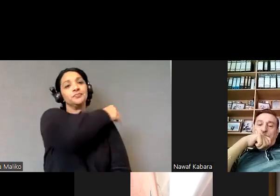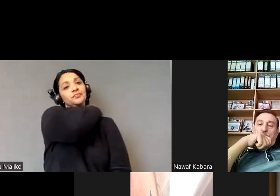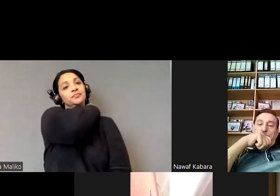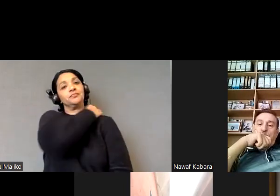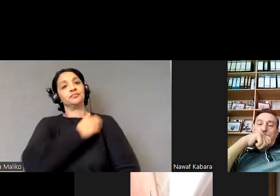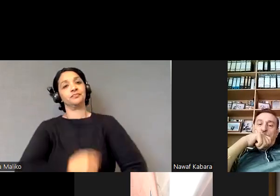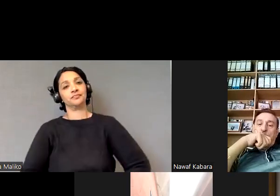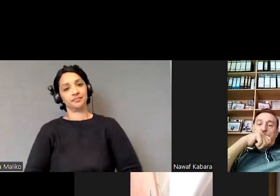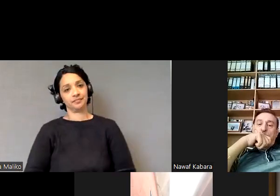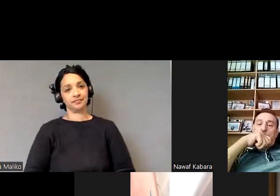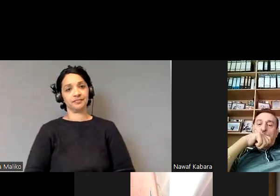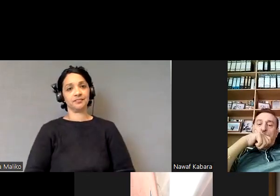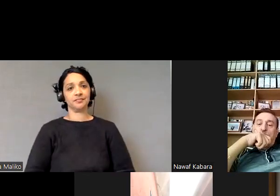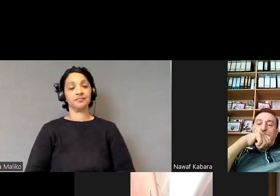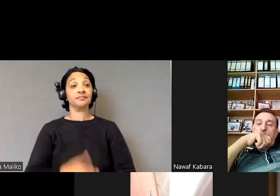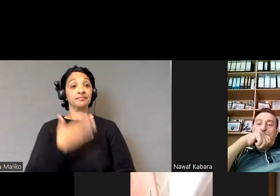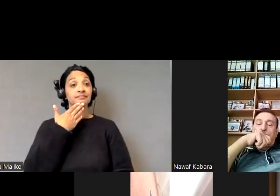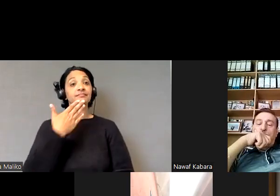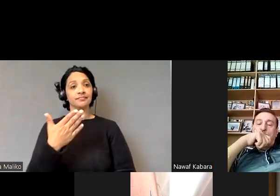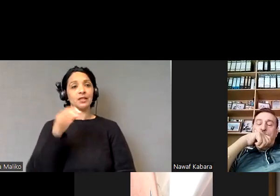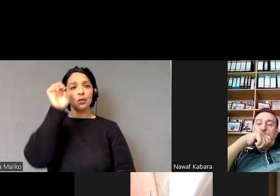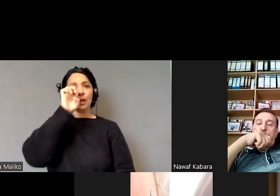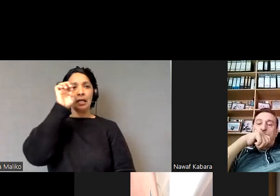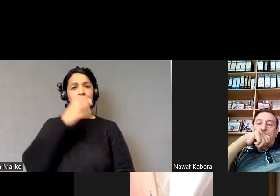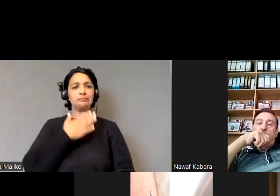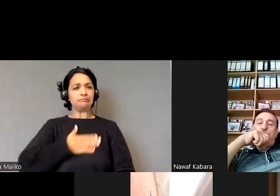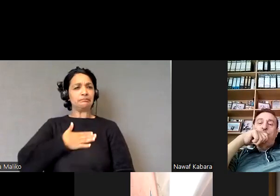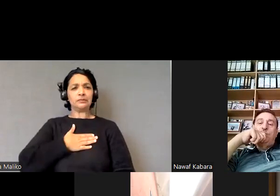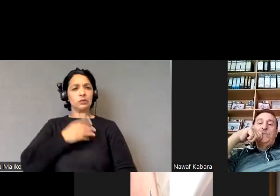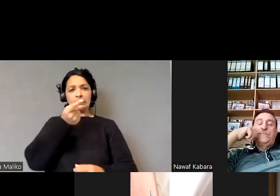Jarrod Clyne: Thank you, and apologise, we're having slight tech issues.